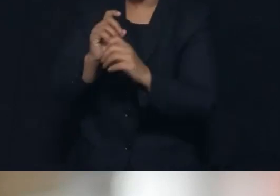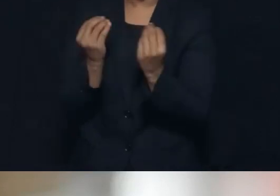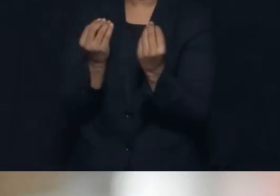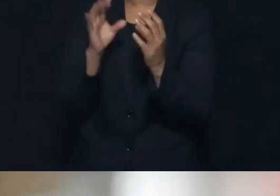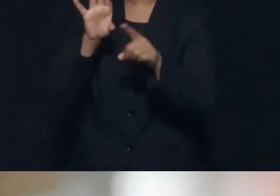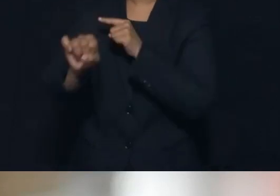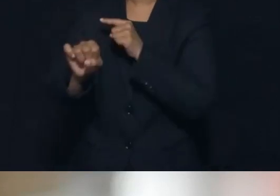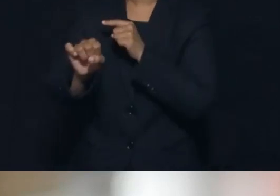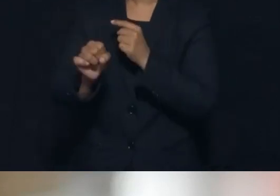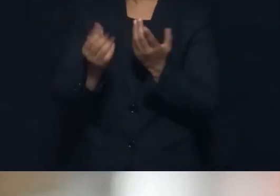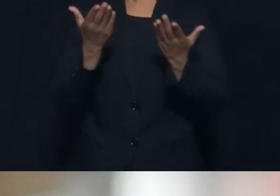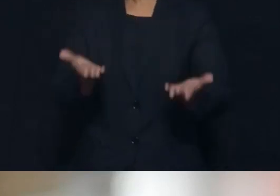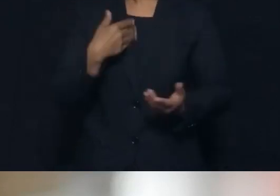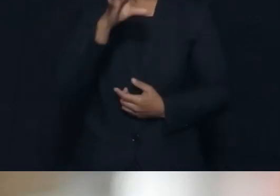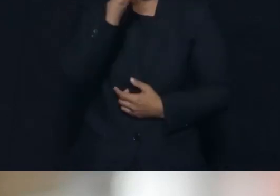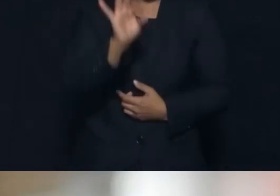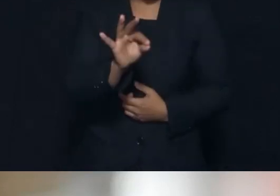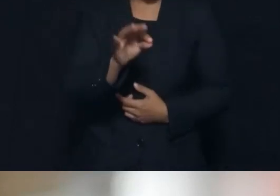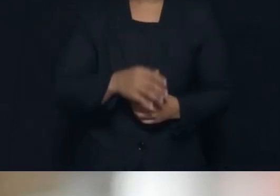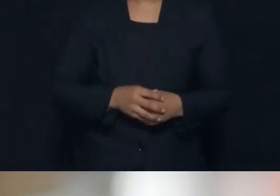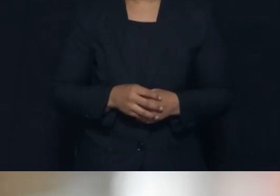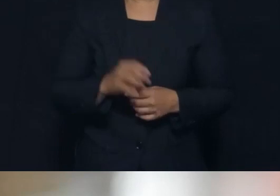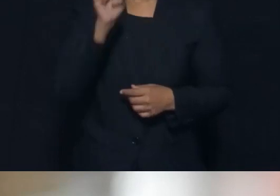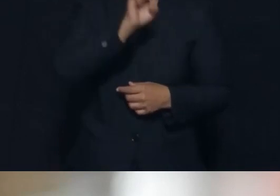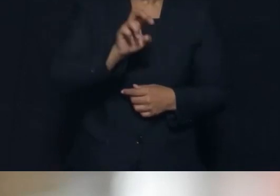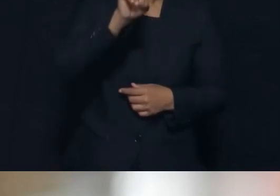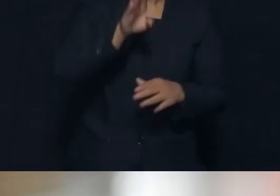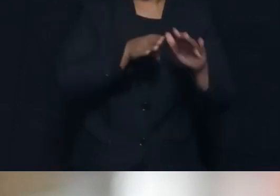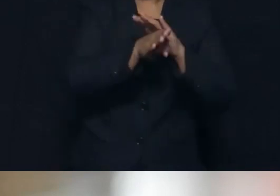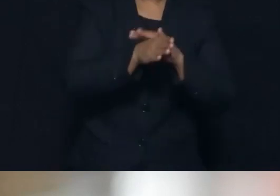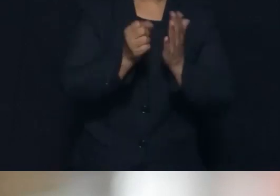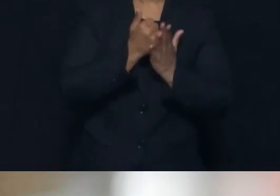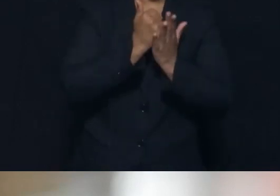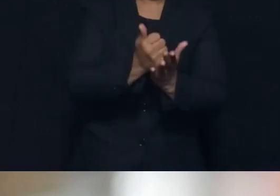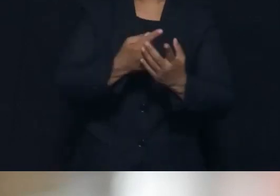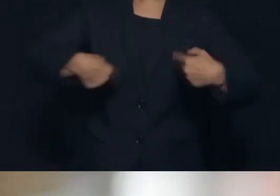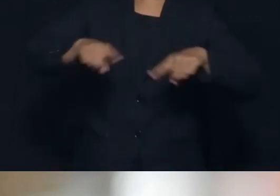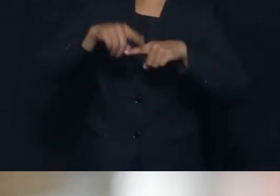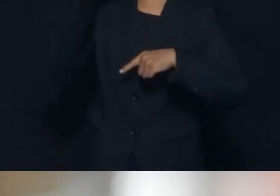I know this is a debate happening in many member states.